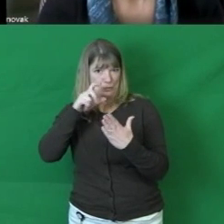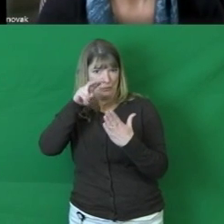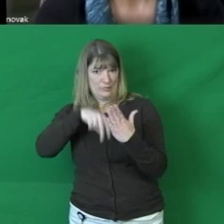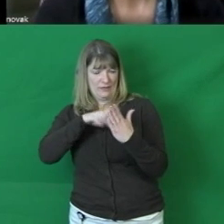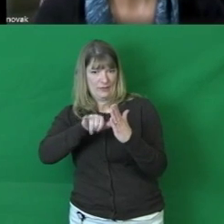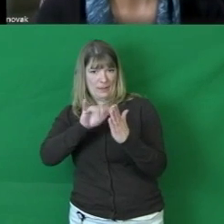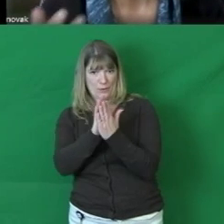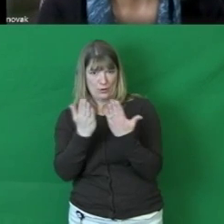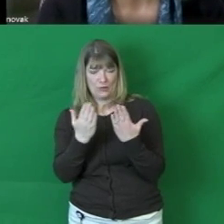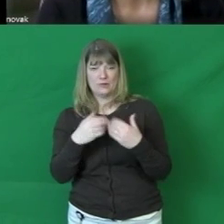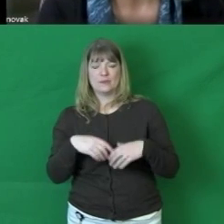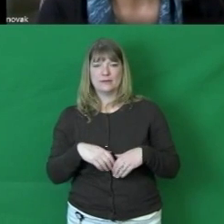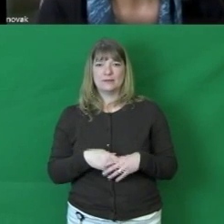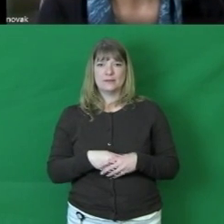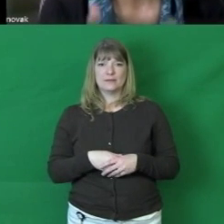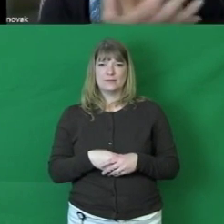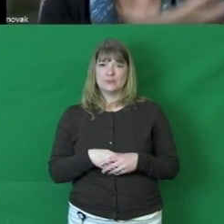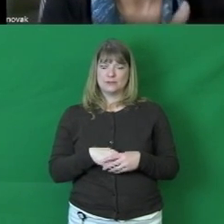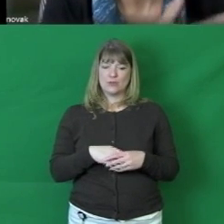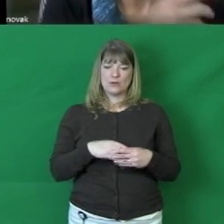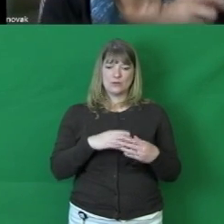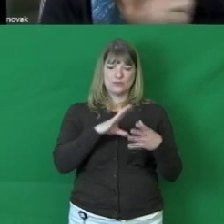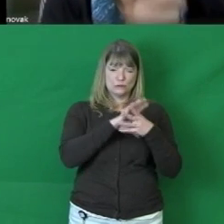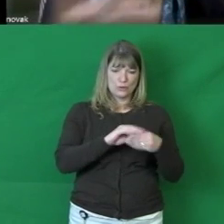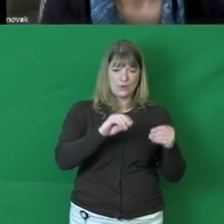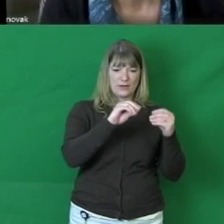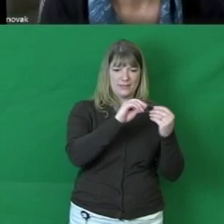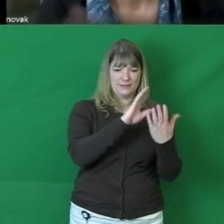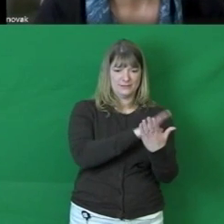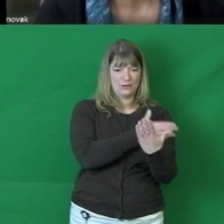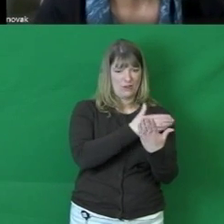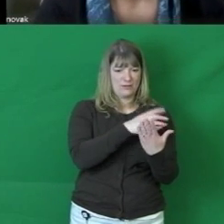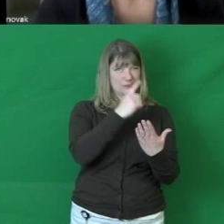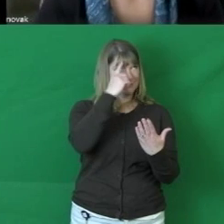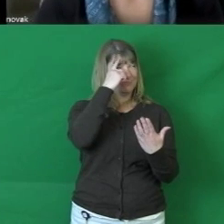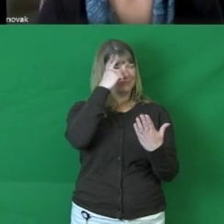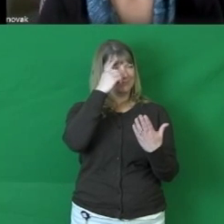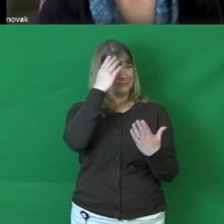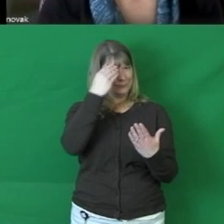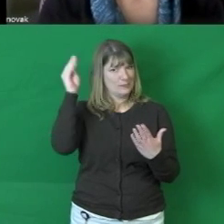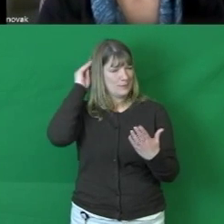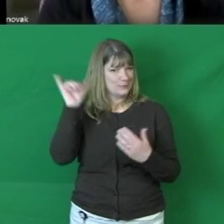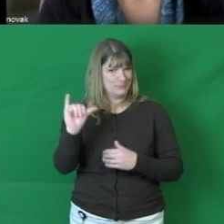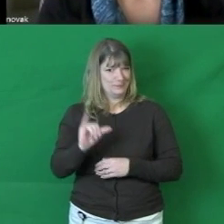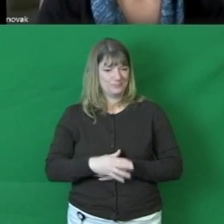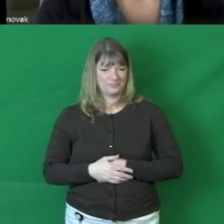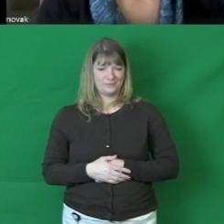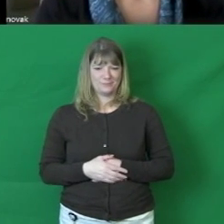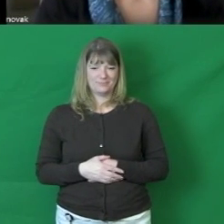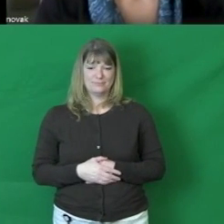So just a reminder about story songs that are illustrated.